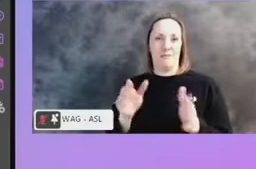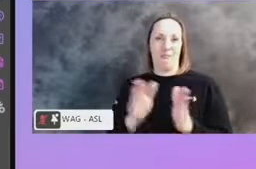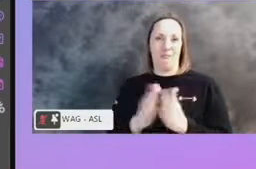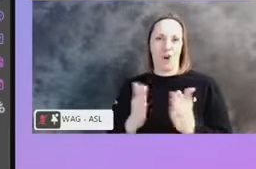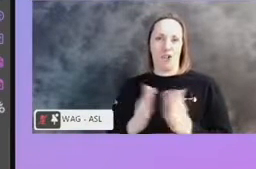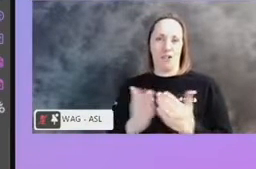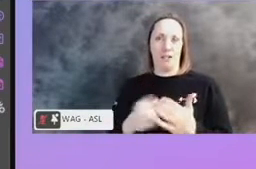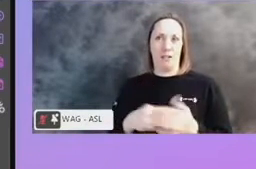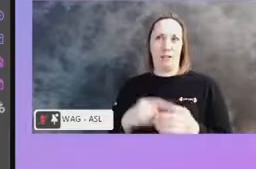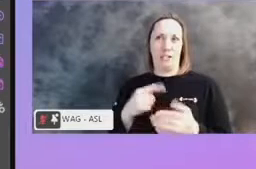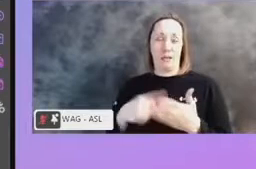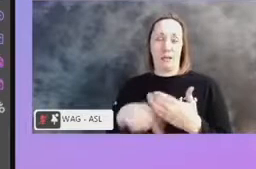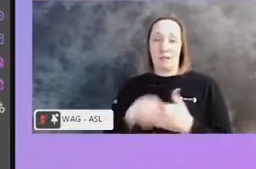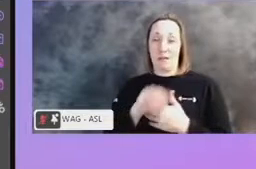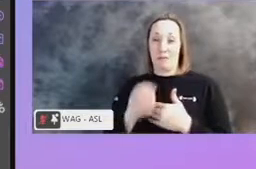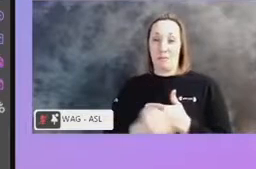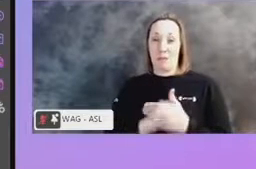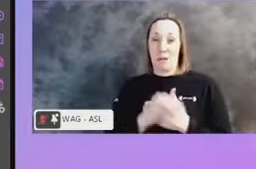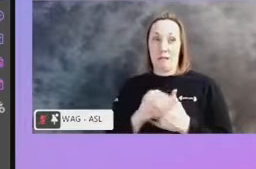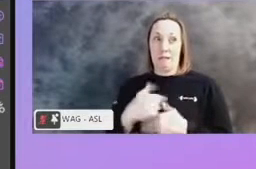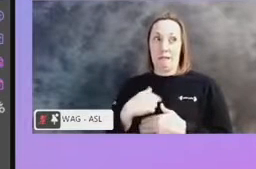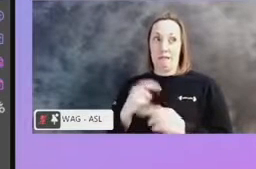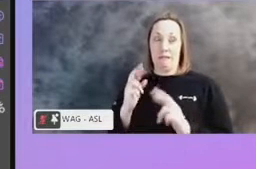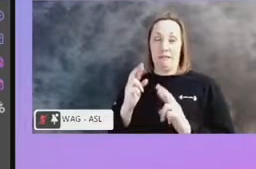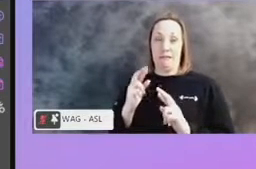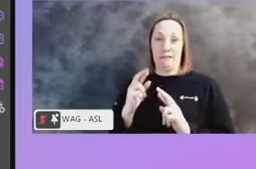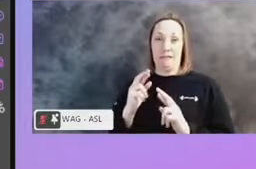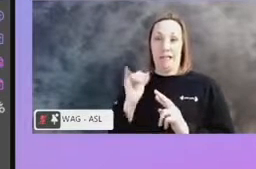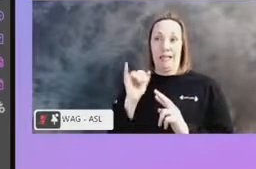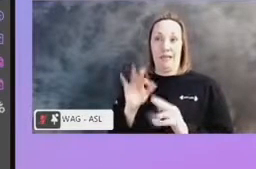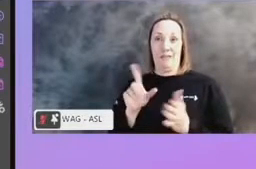bunch of places really. The print version is coming out